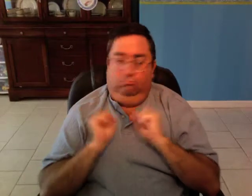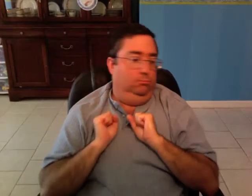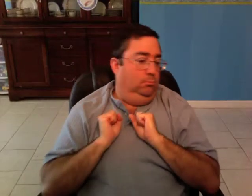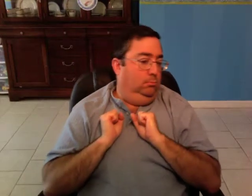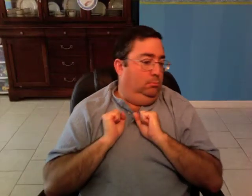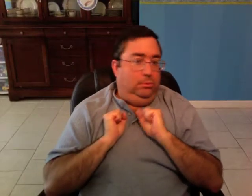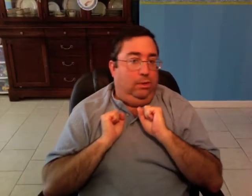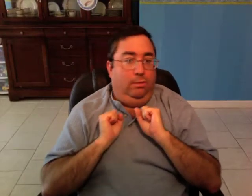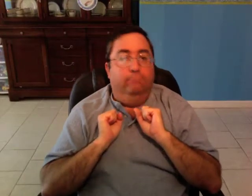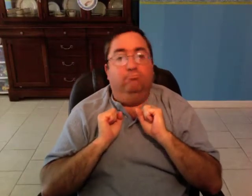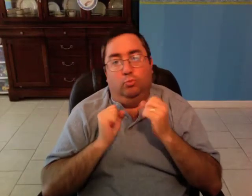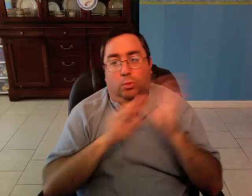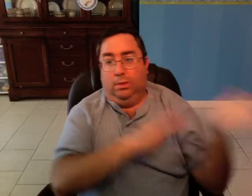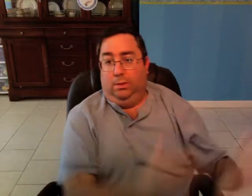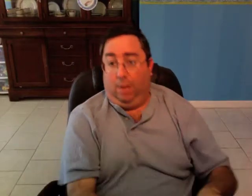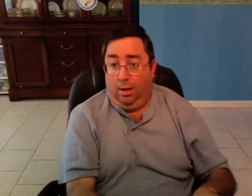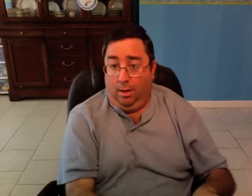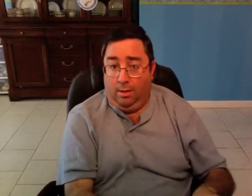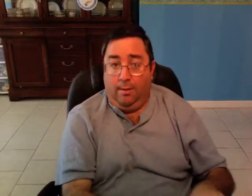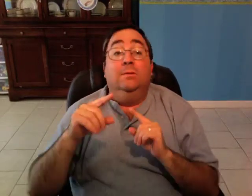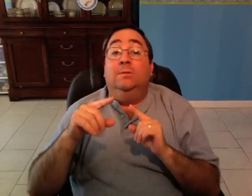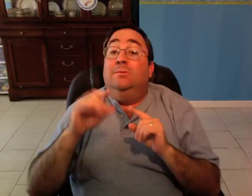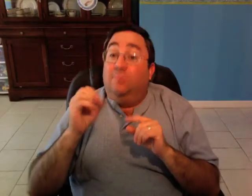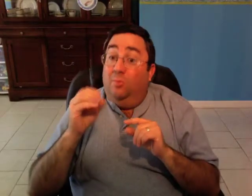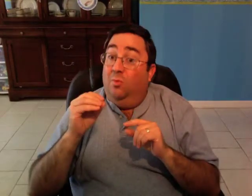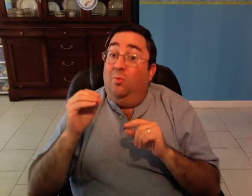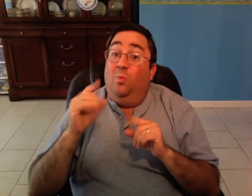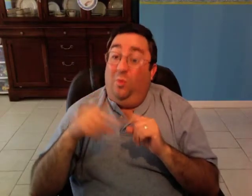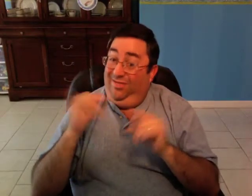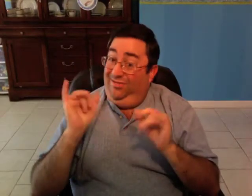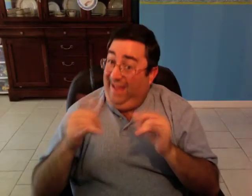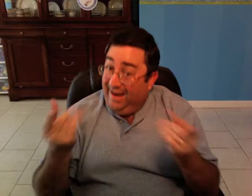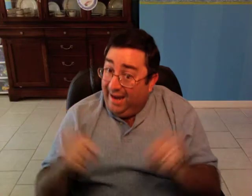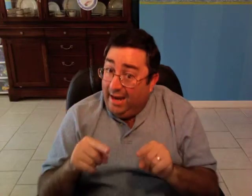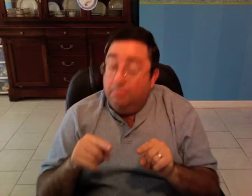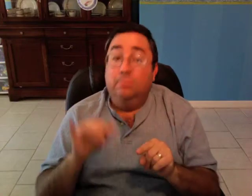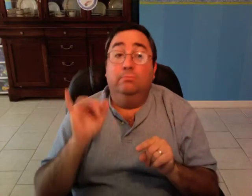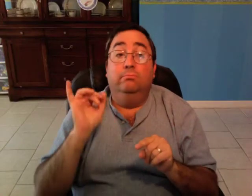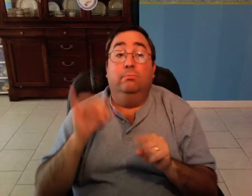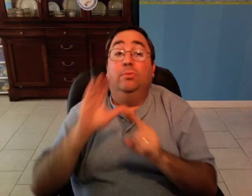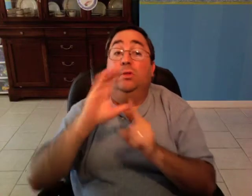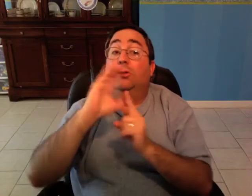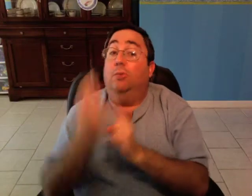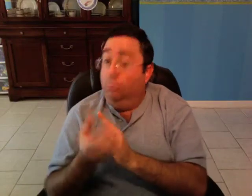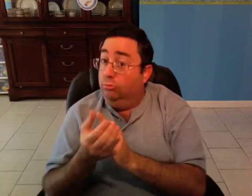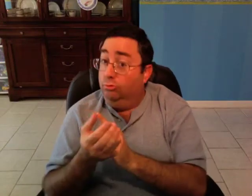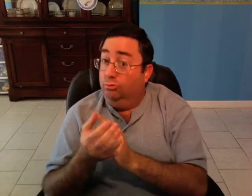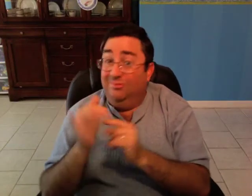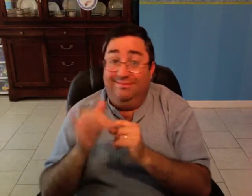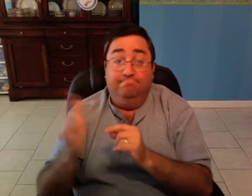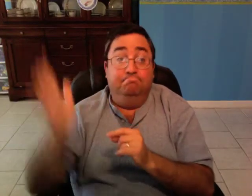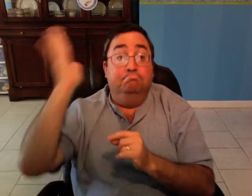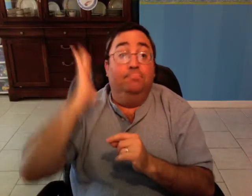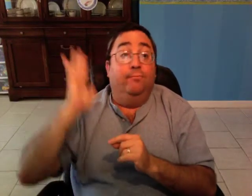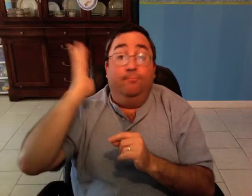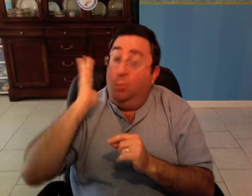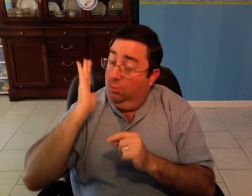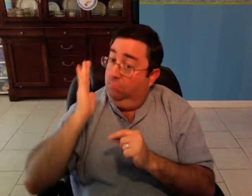and they die out as a result. So when that happens, the culture as it was